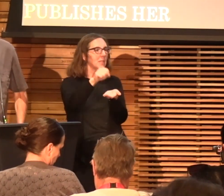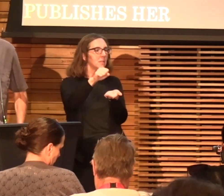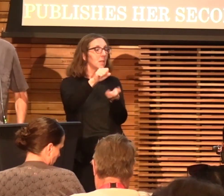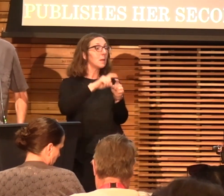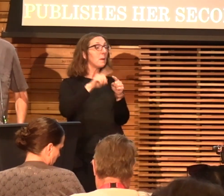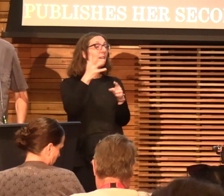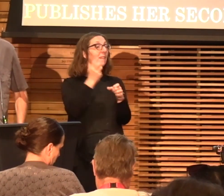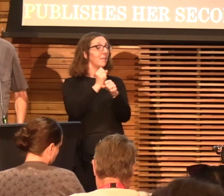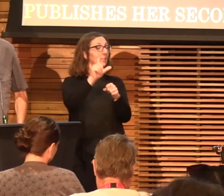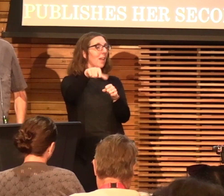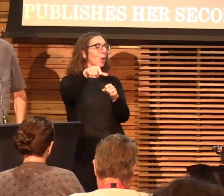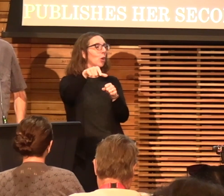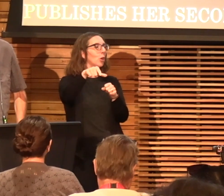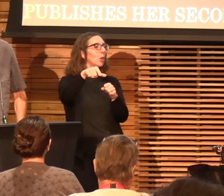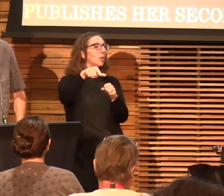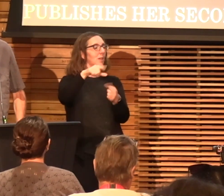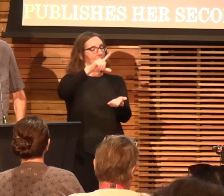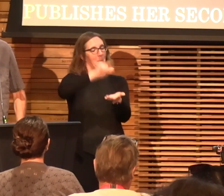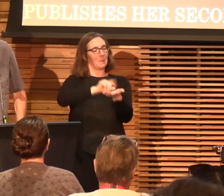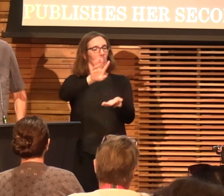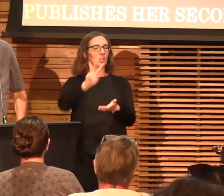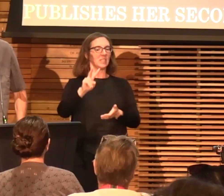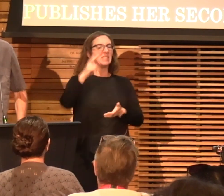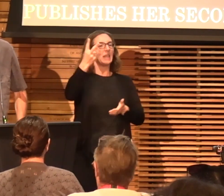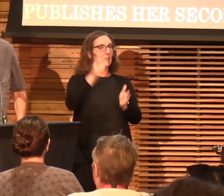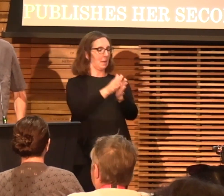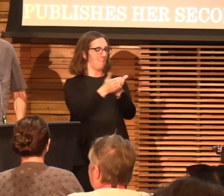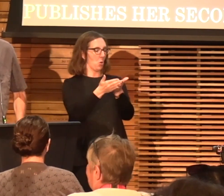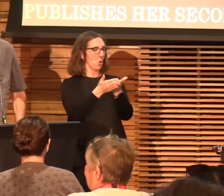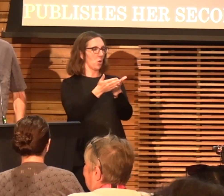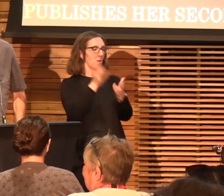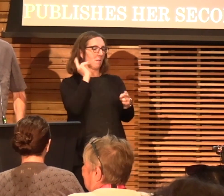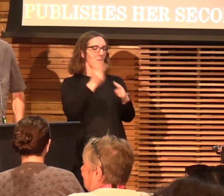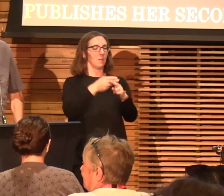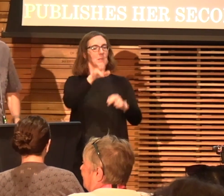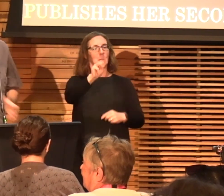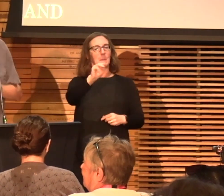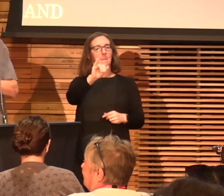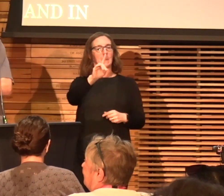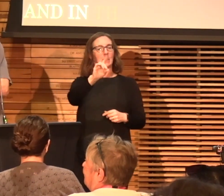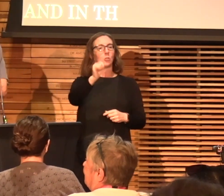"Midstream", 1929. And in this book